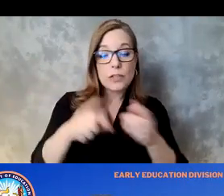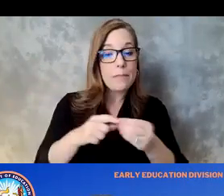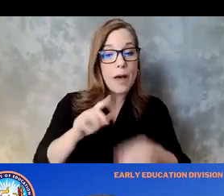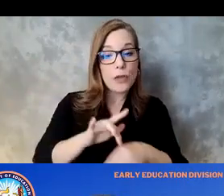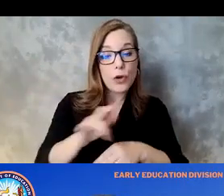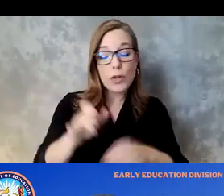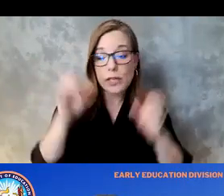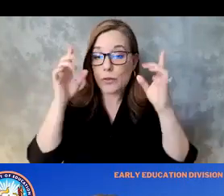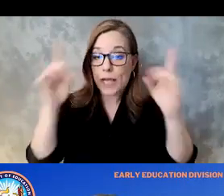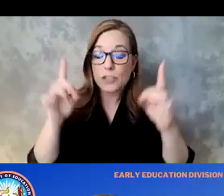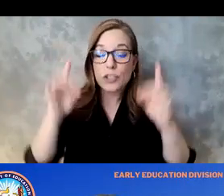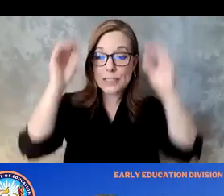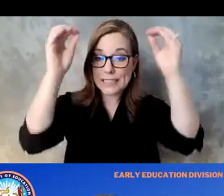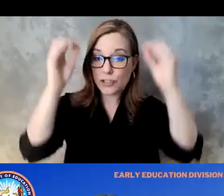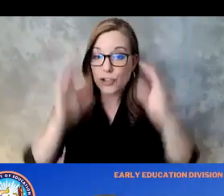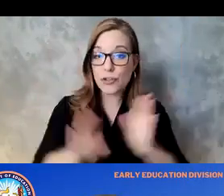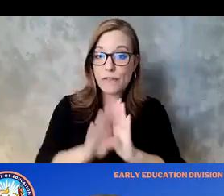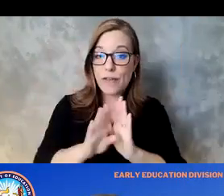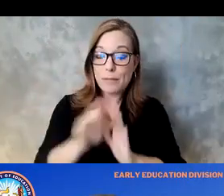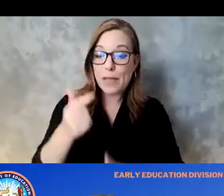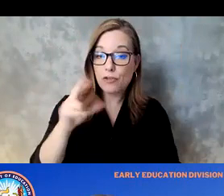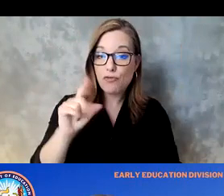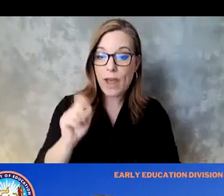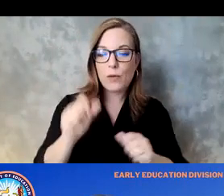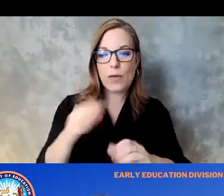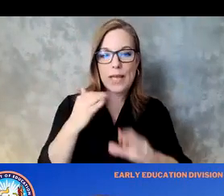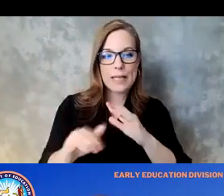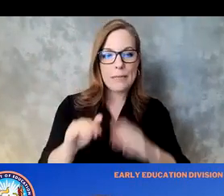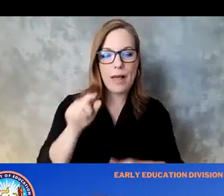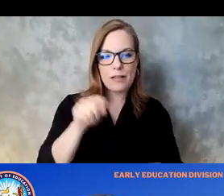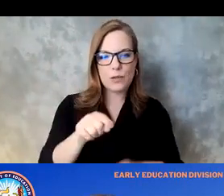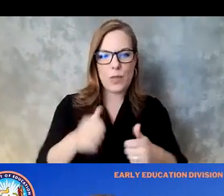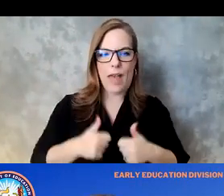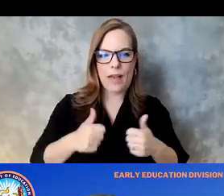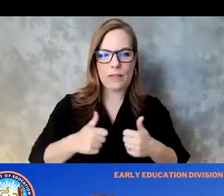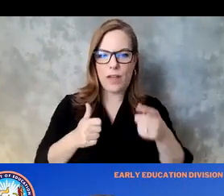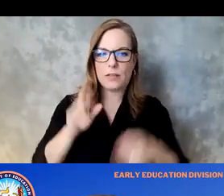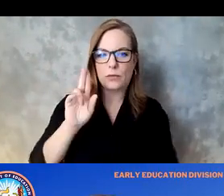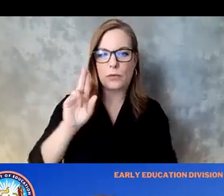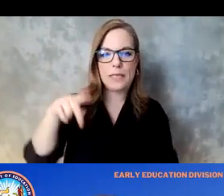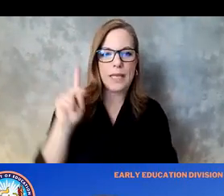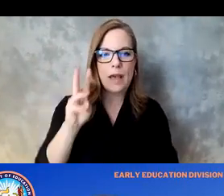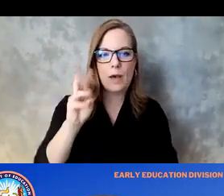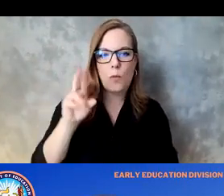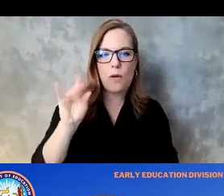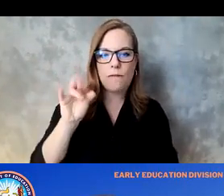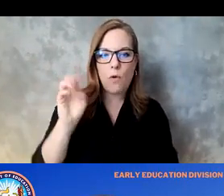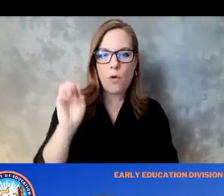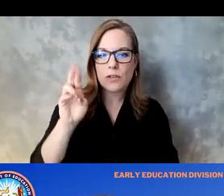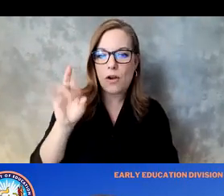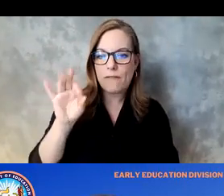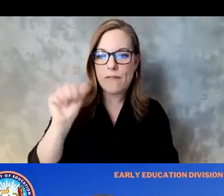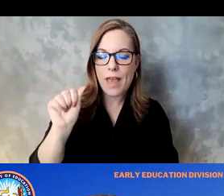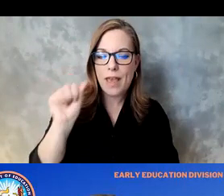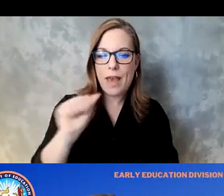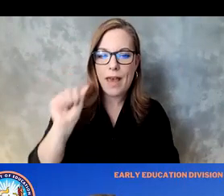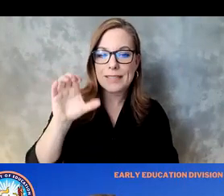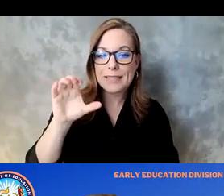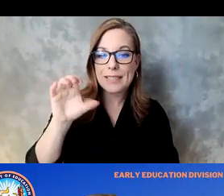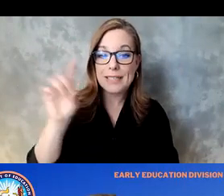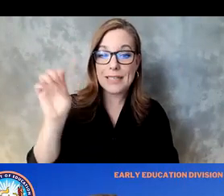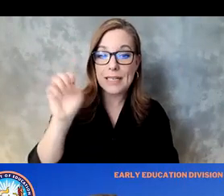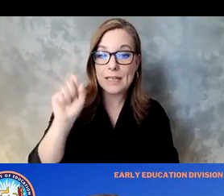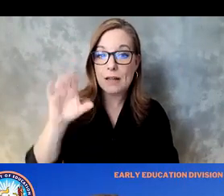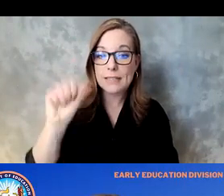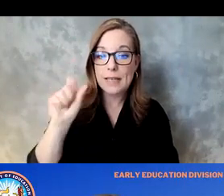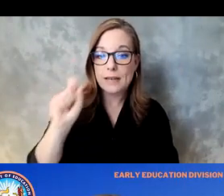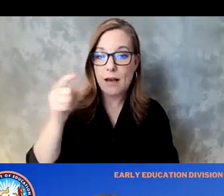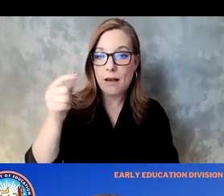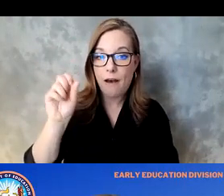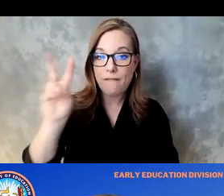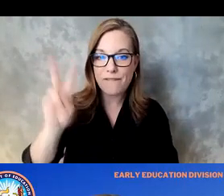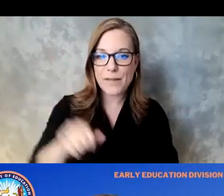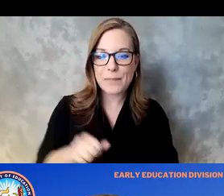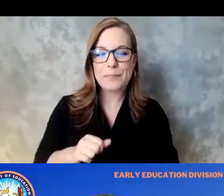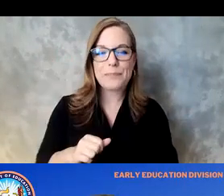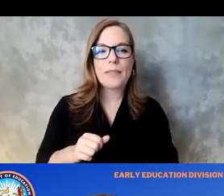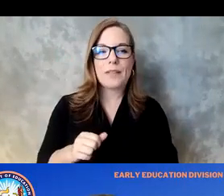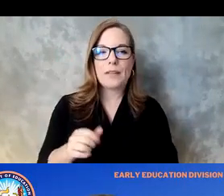Development Grant you can send an email to UPKWorkforce RFA@cde.ca.gov. And I will notice